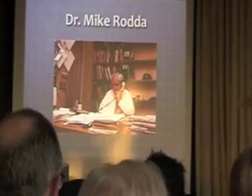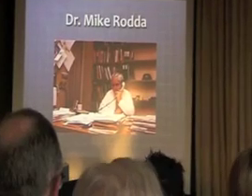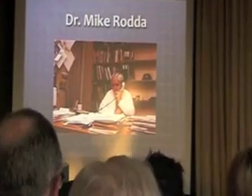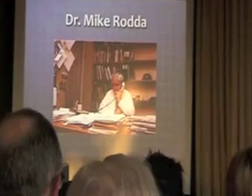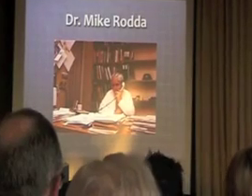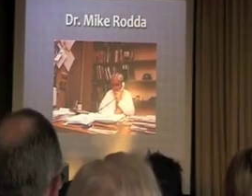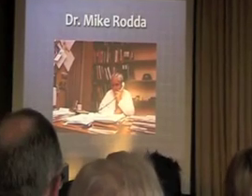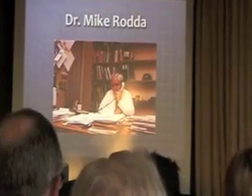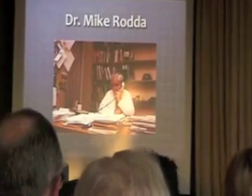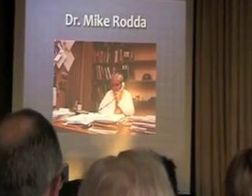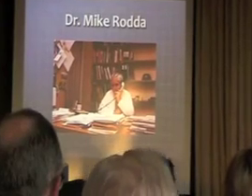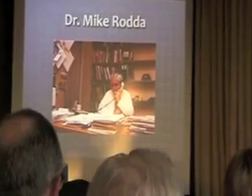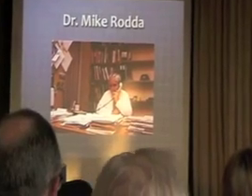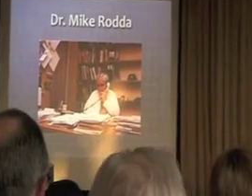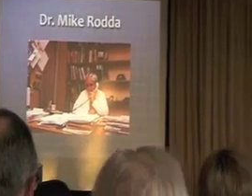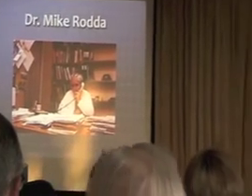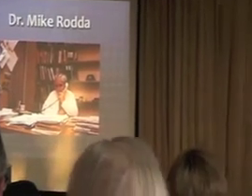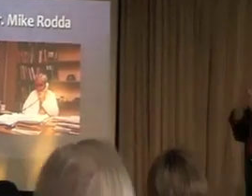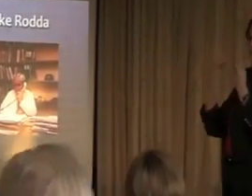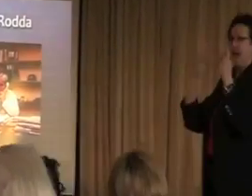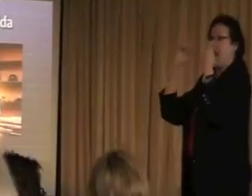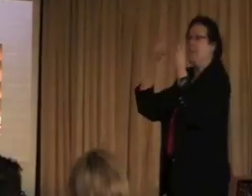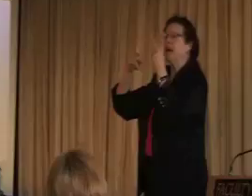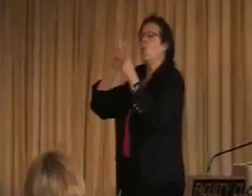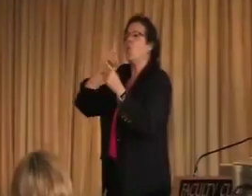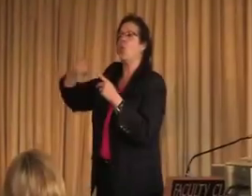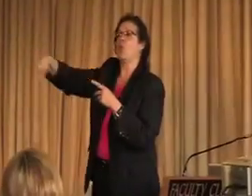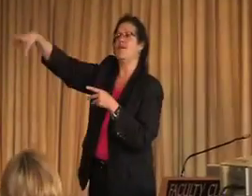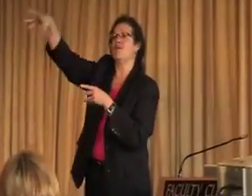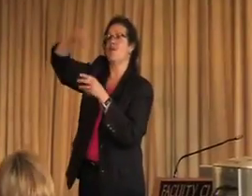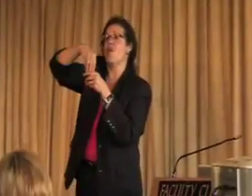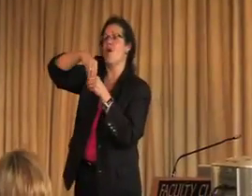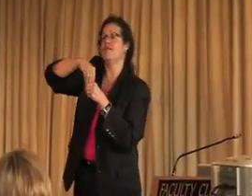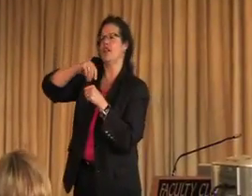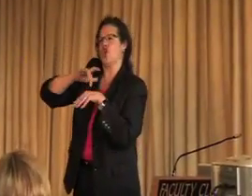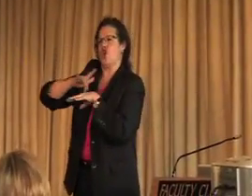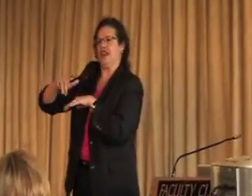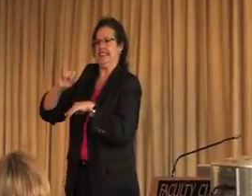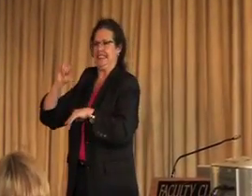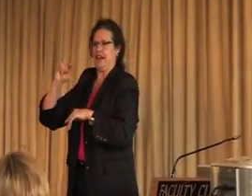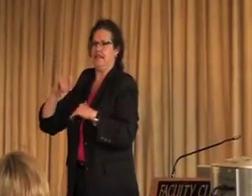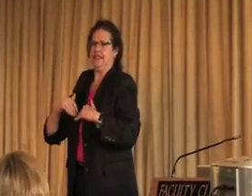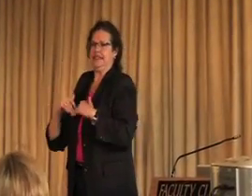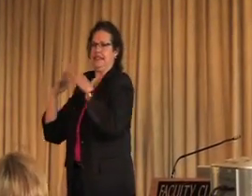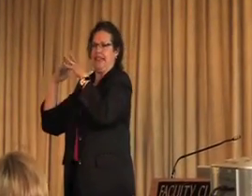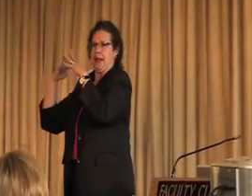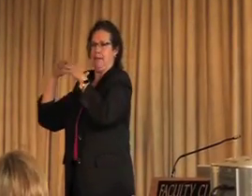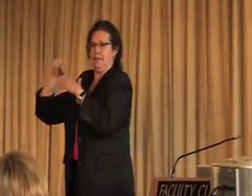who have moved, things get lost in boxes, but fortunately I was able to find a picture.